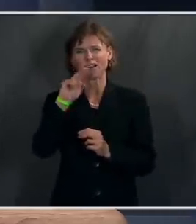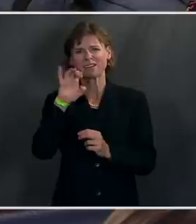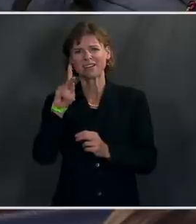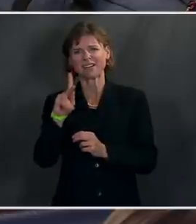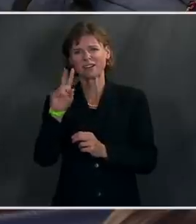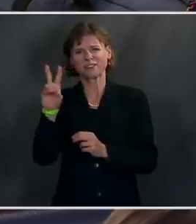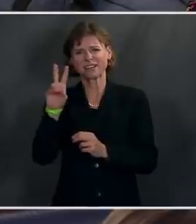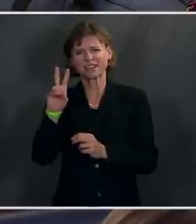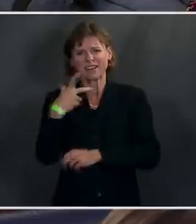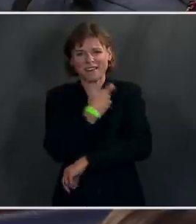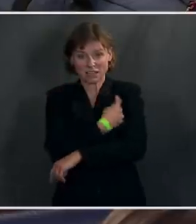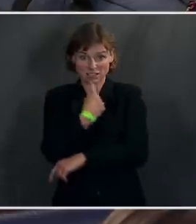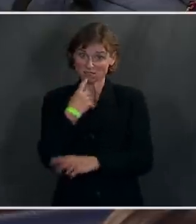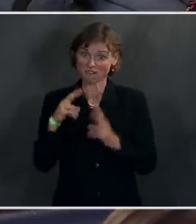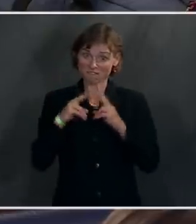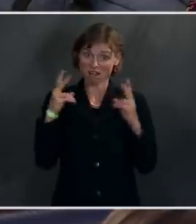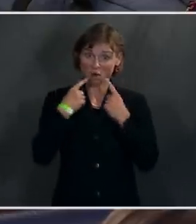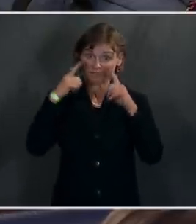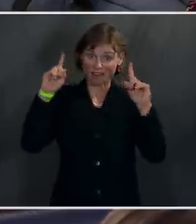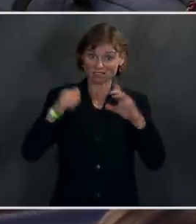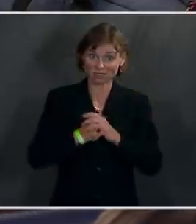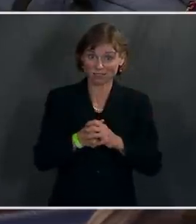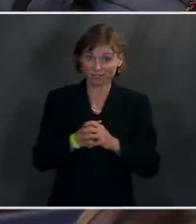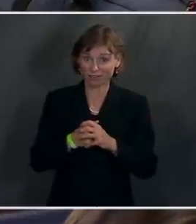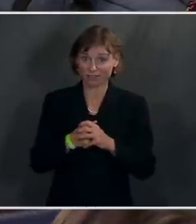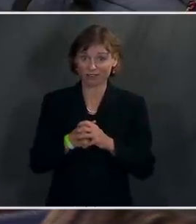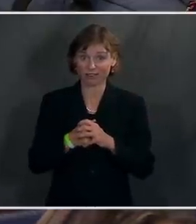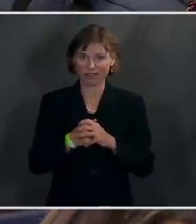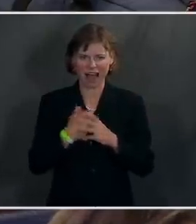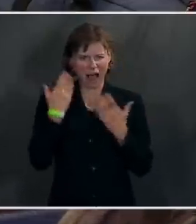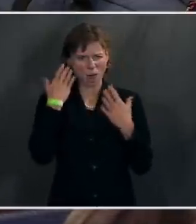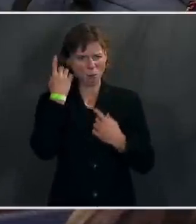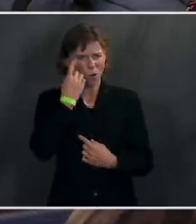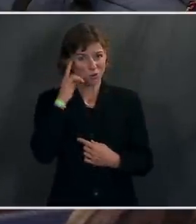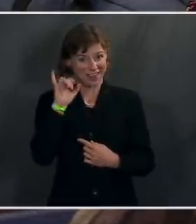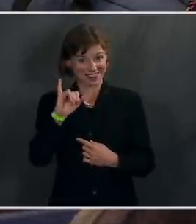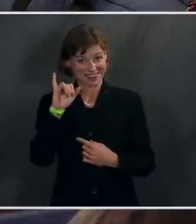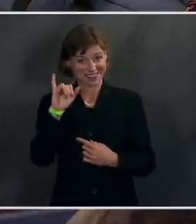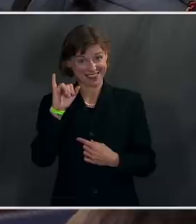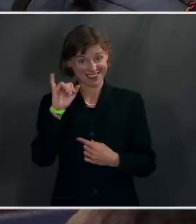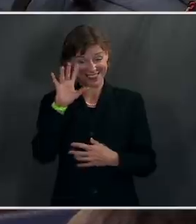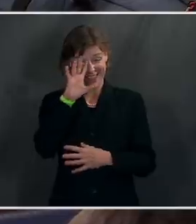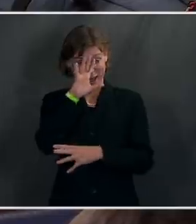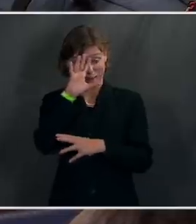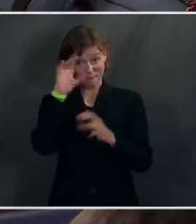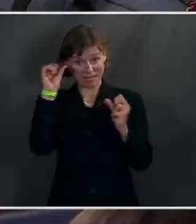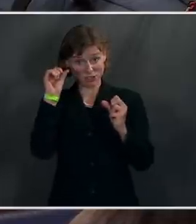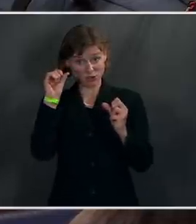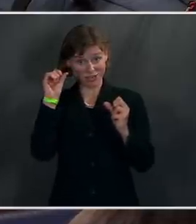And I'm wondering if the administration is concerned at all that Russia could use this vaccine